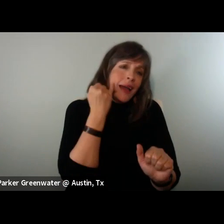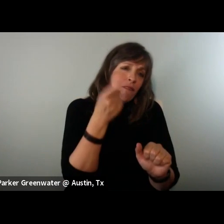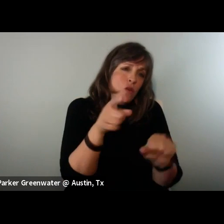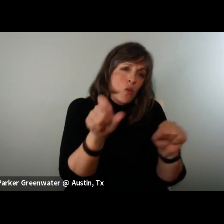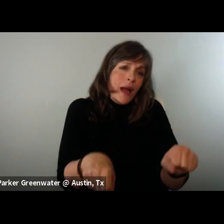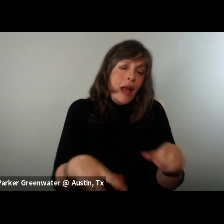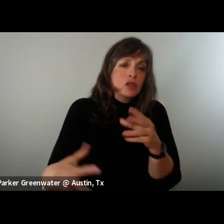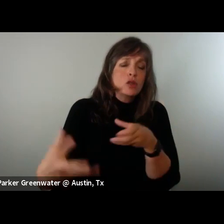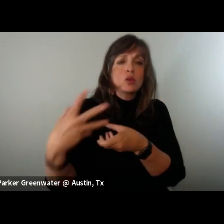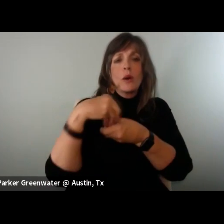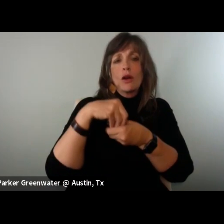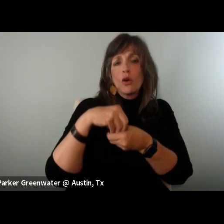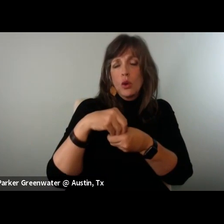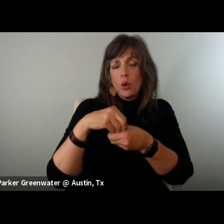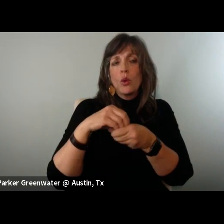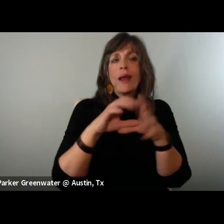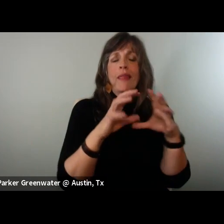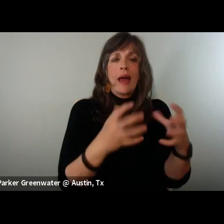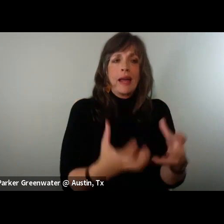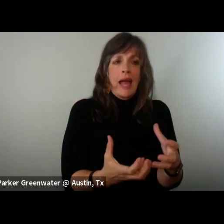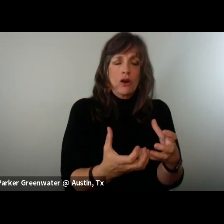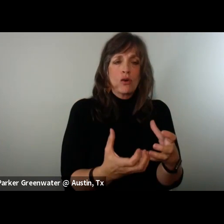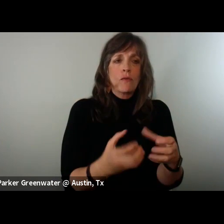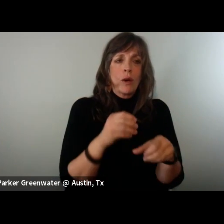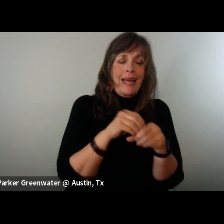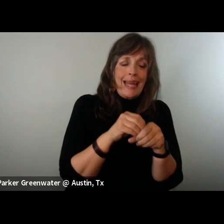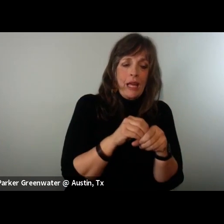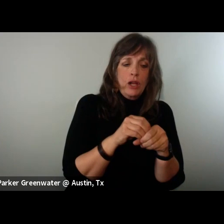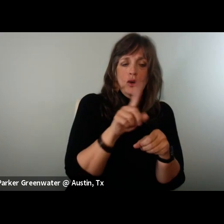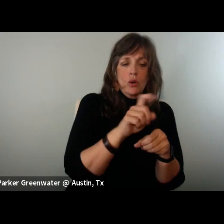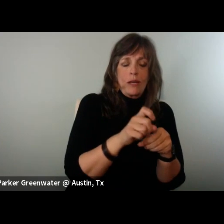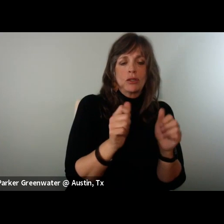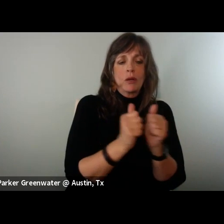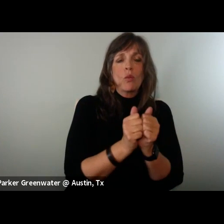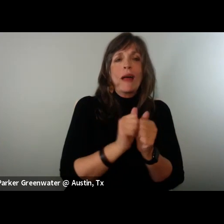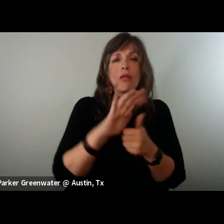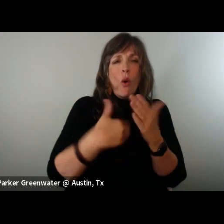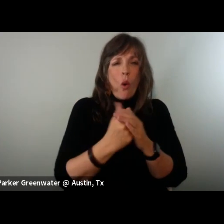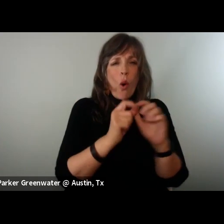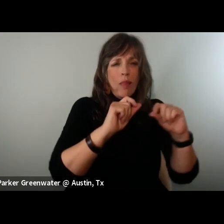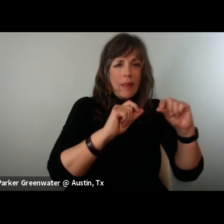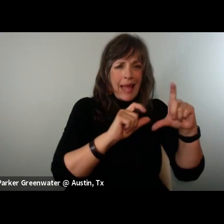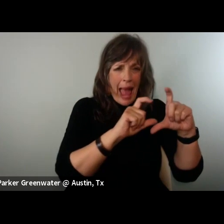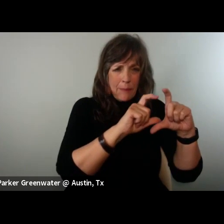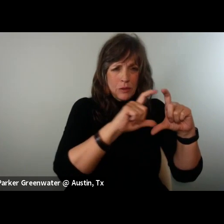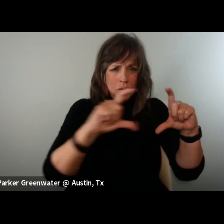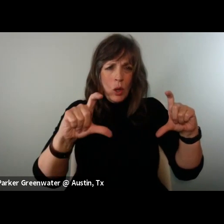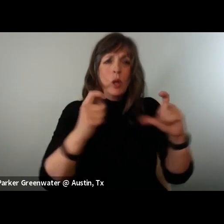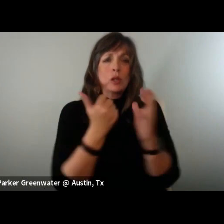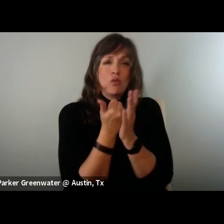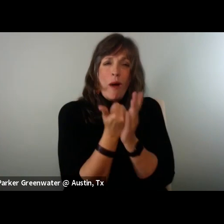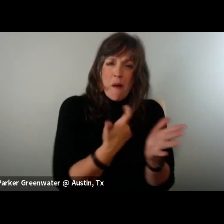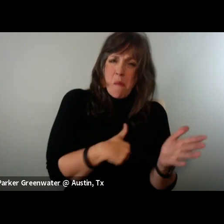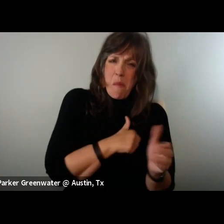for your question in all caps before you write it just to help us stay organized when we get to the Q&A. We're reserving time for that Q&A after we hear